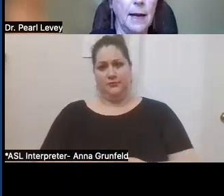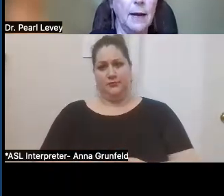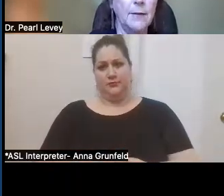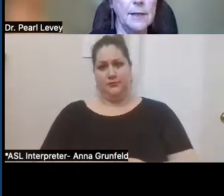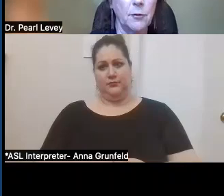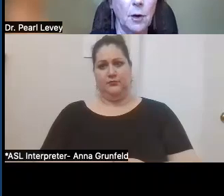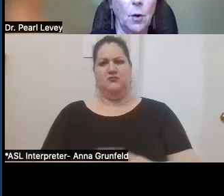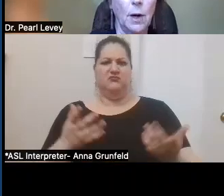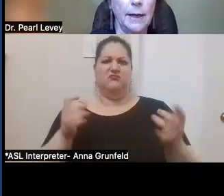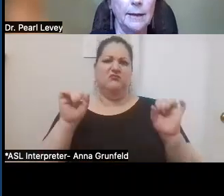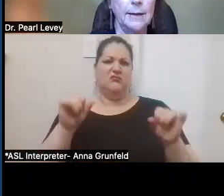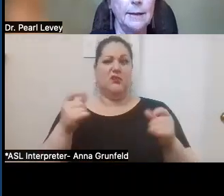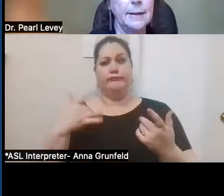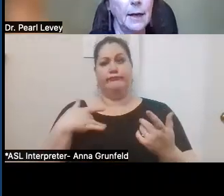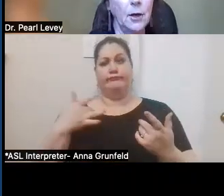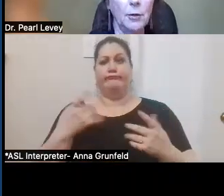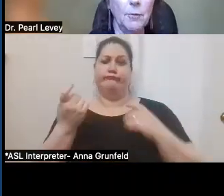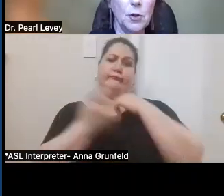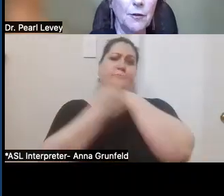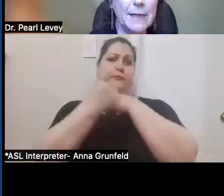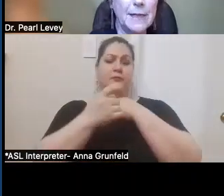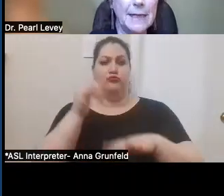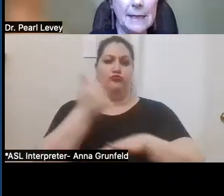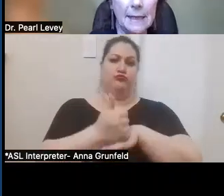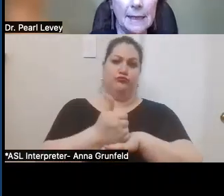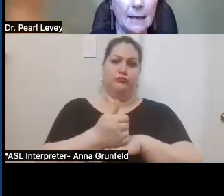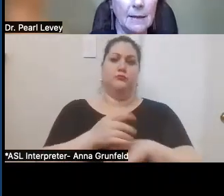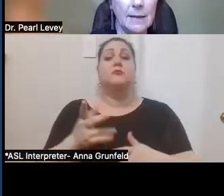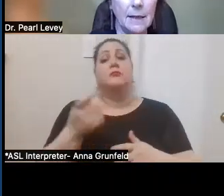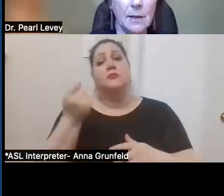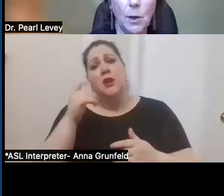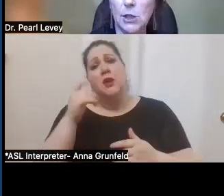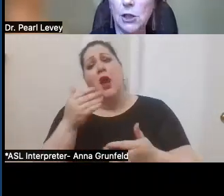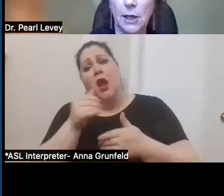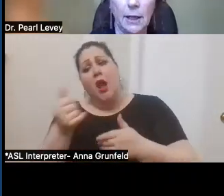but there are others that require a lot more sort of teasing out and questioning.